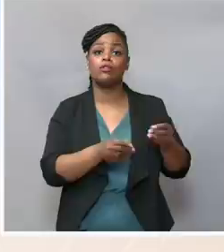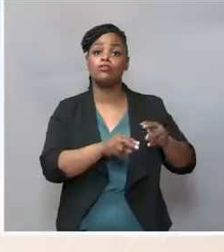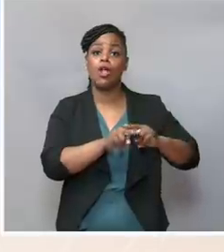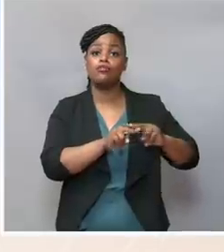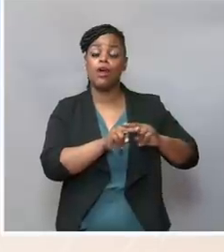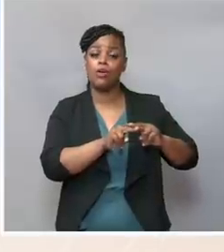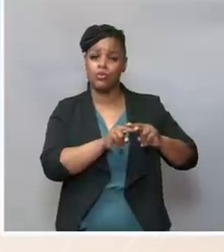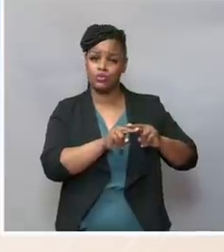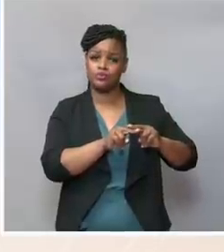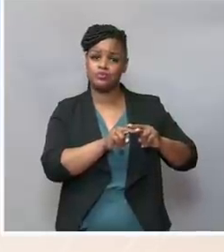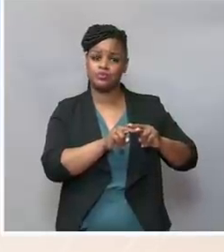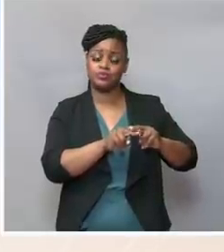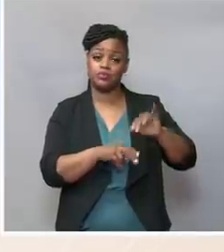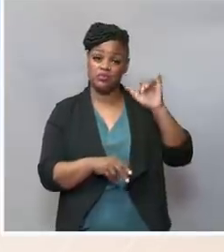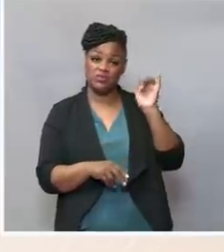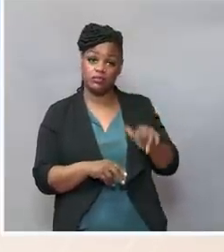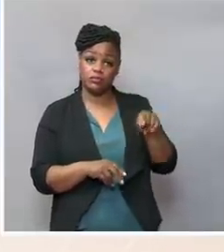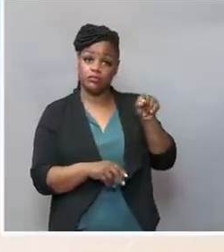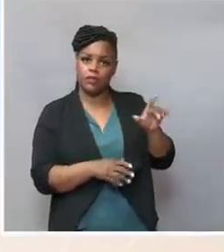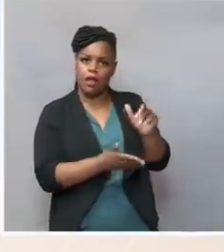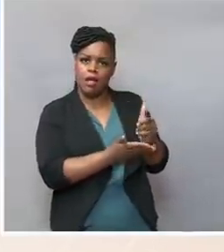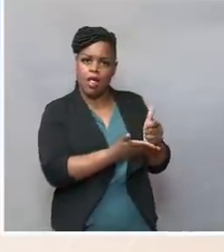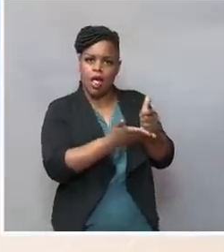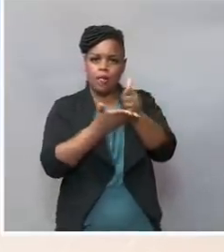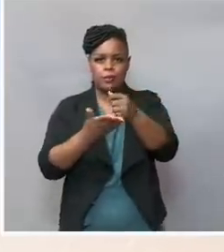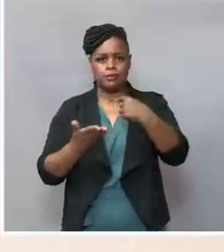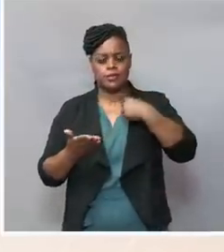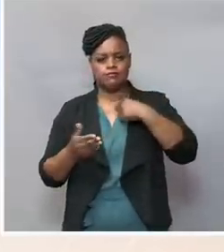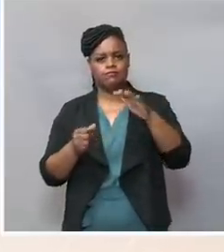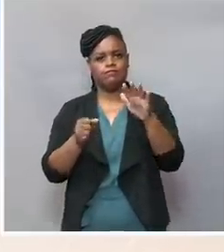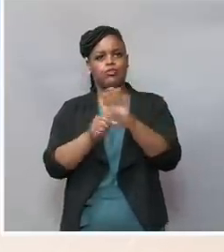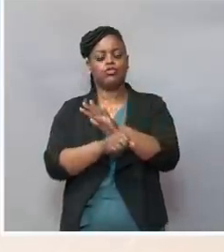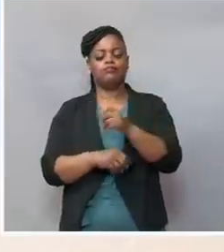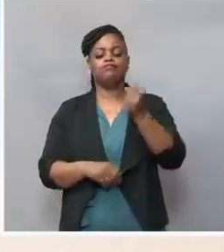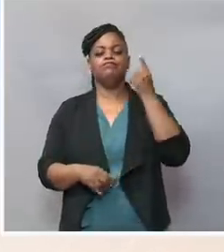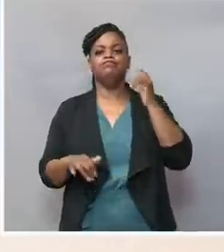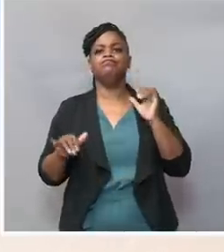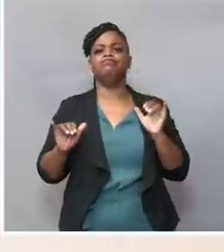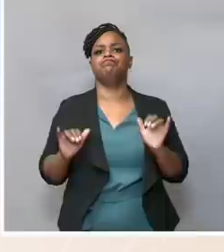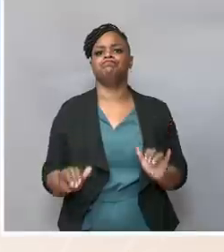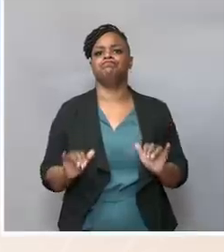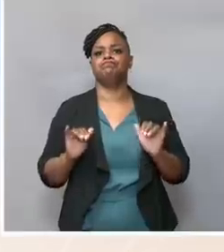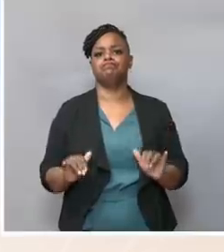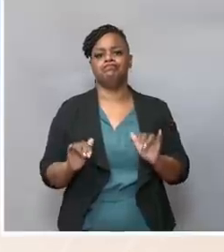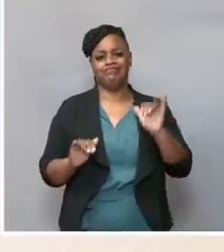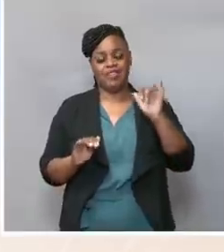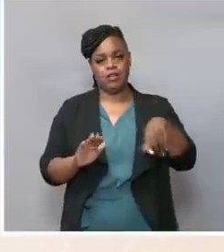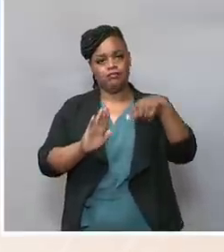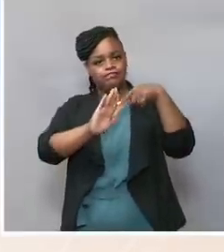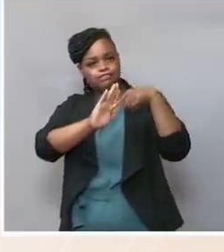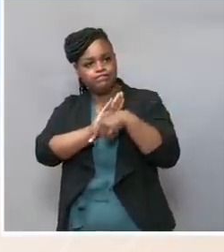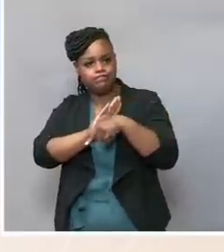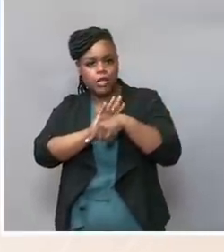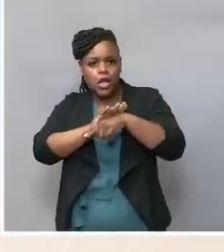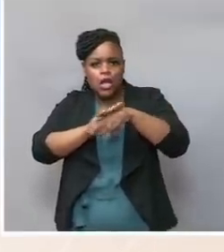helps all of us to more fully understand the breadth, depth and diversity of the experiences of the slaves